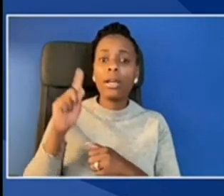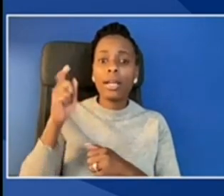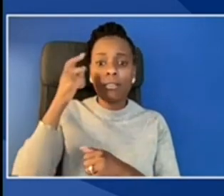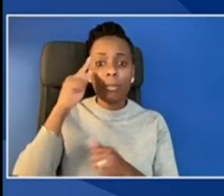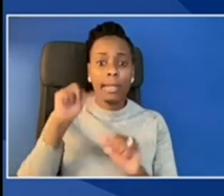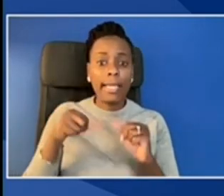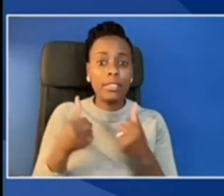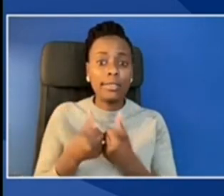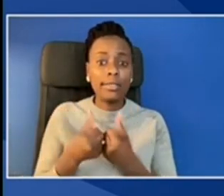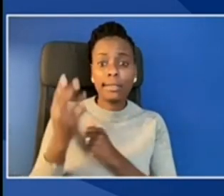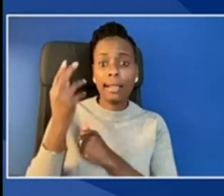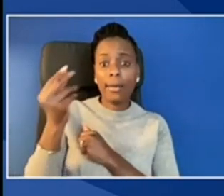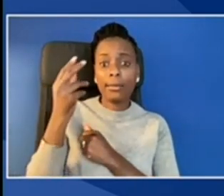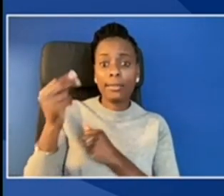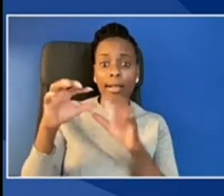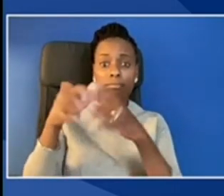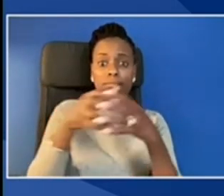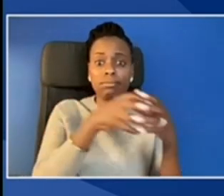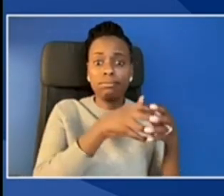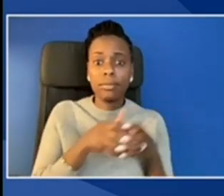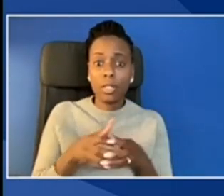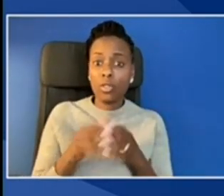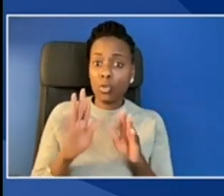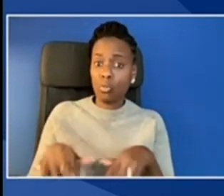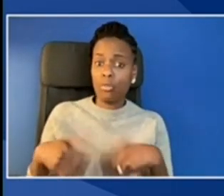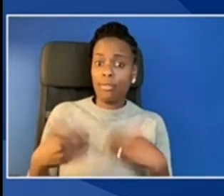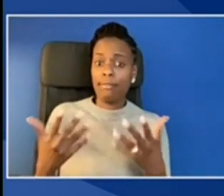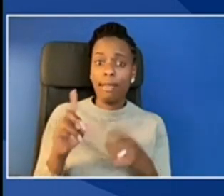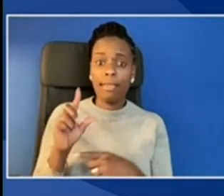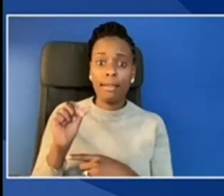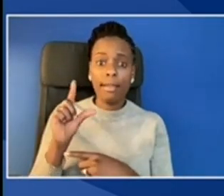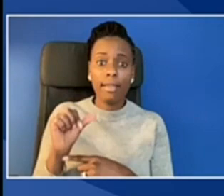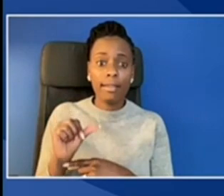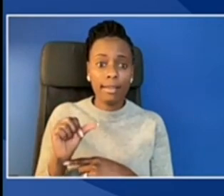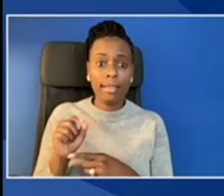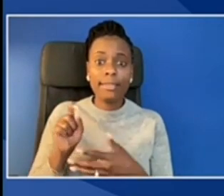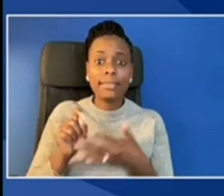relevant data that is needed, since so many of that data is isn't available from